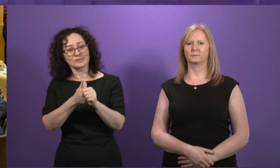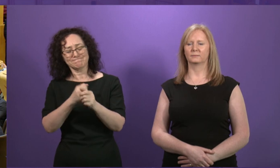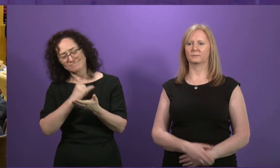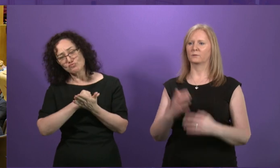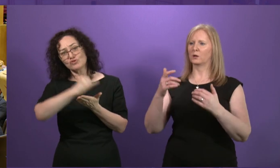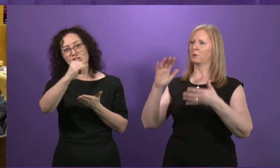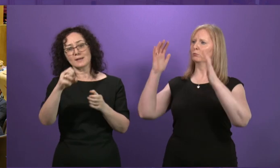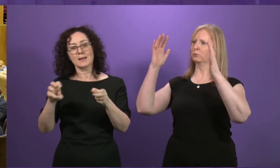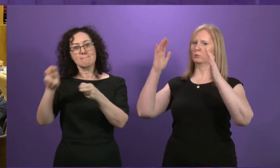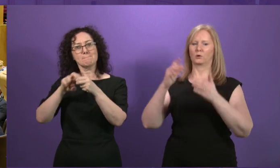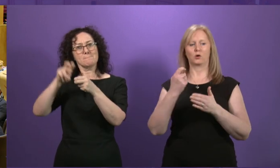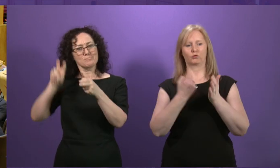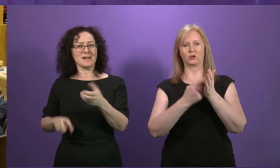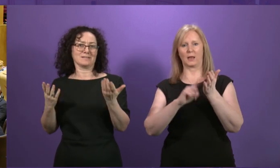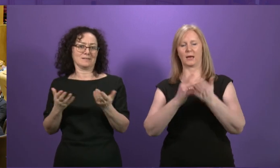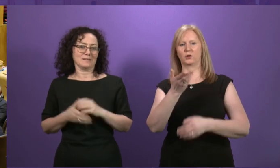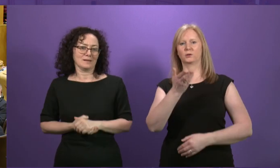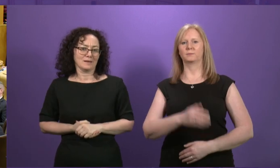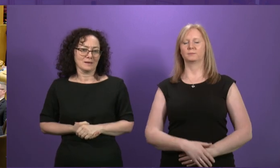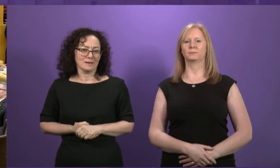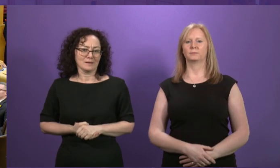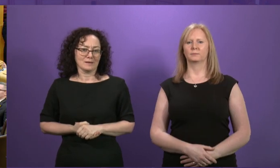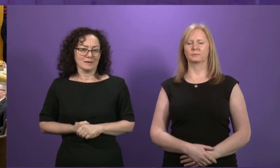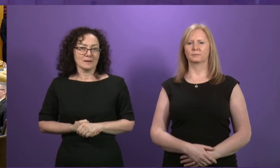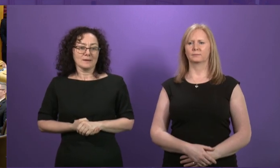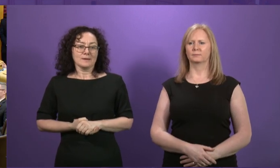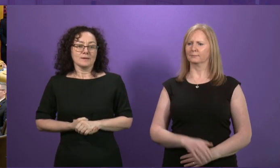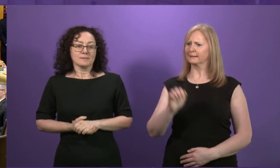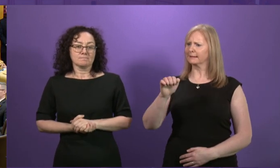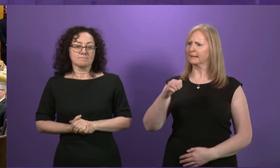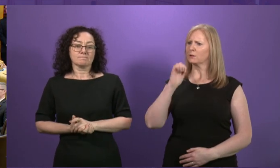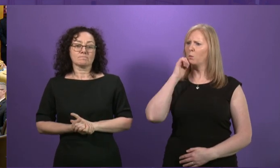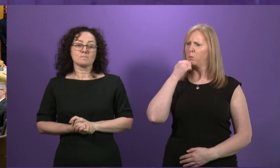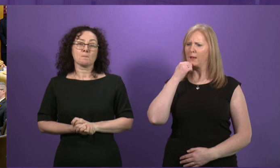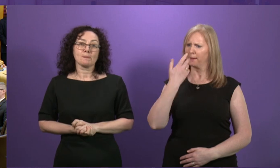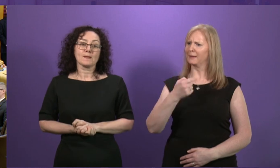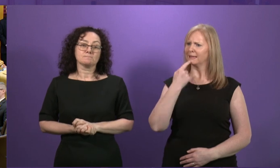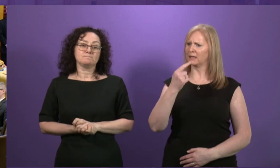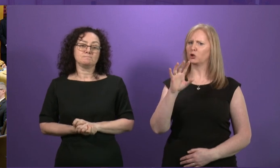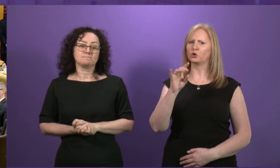Richard Leonard: Yes, I will—I said that on Tuesday afternoon.